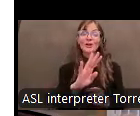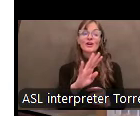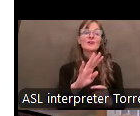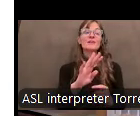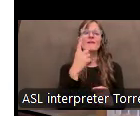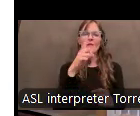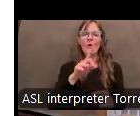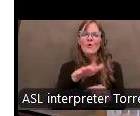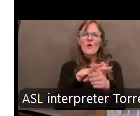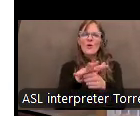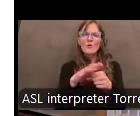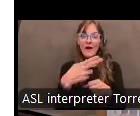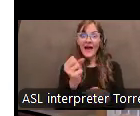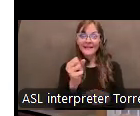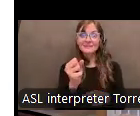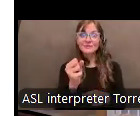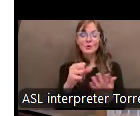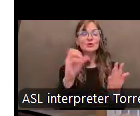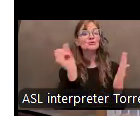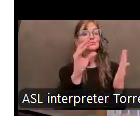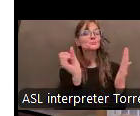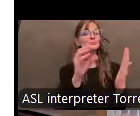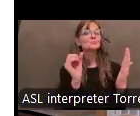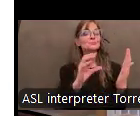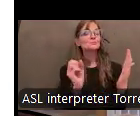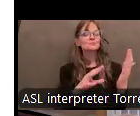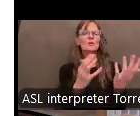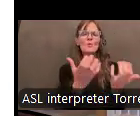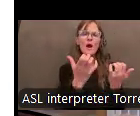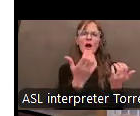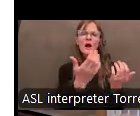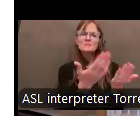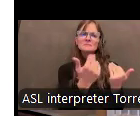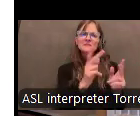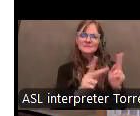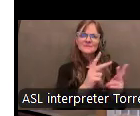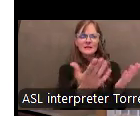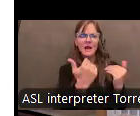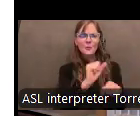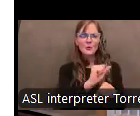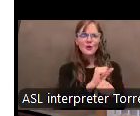but she realized she was not finding fulfillment in her career as a banker after 25 years.